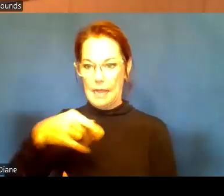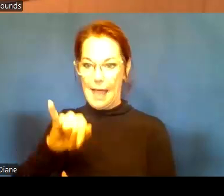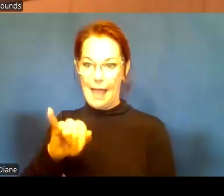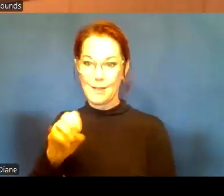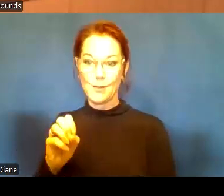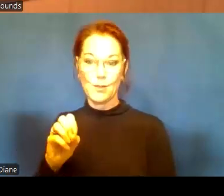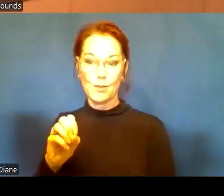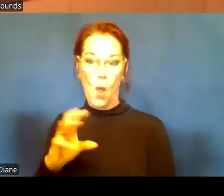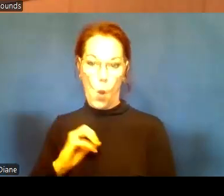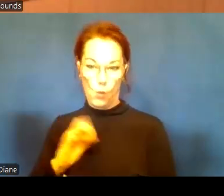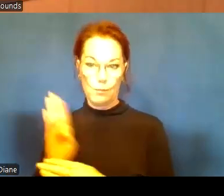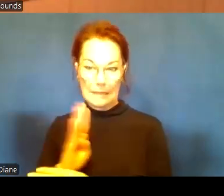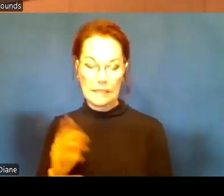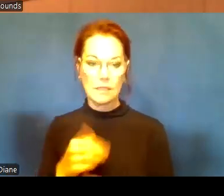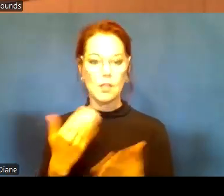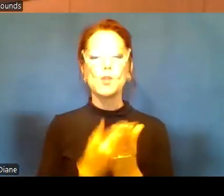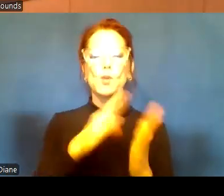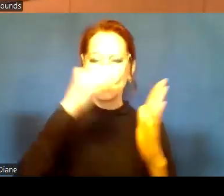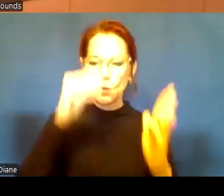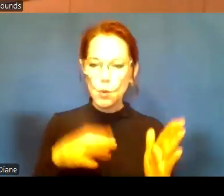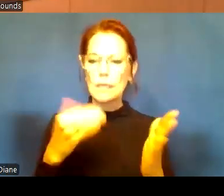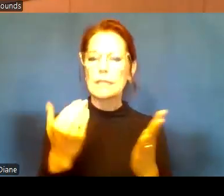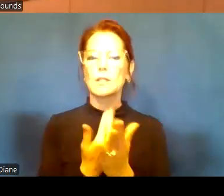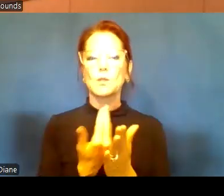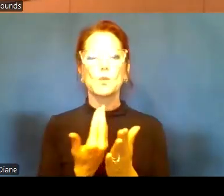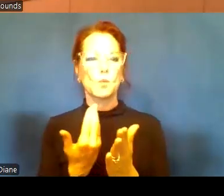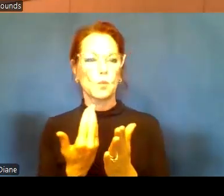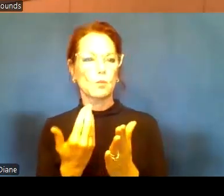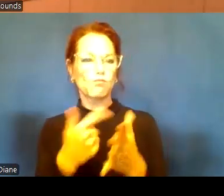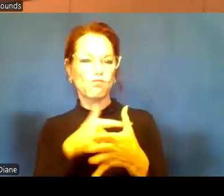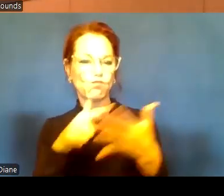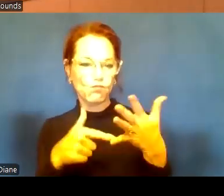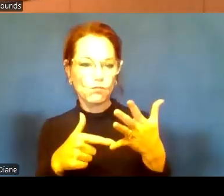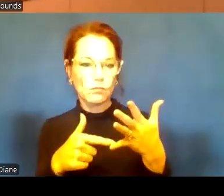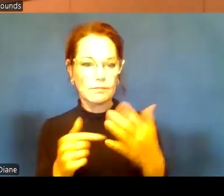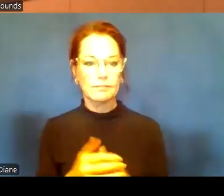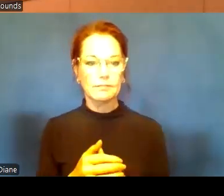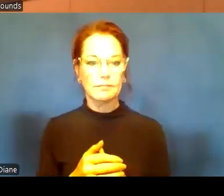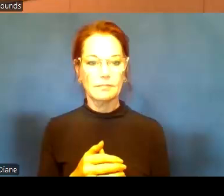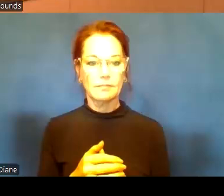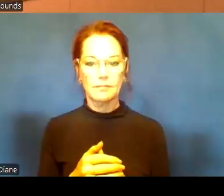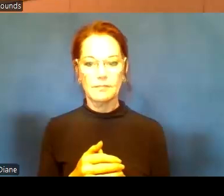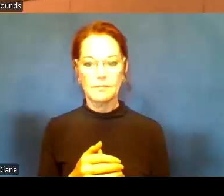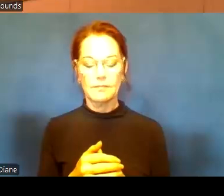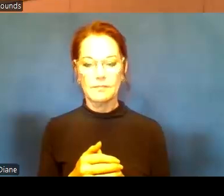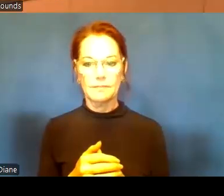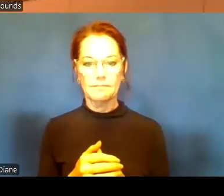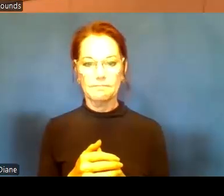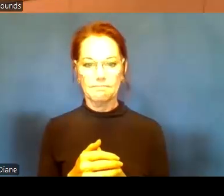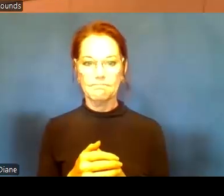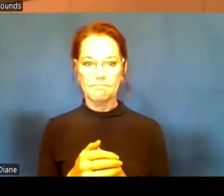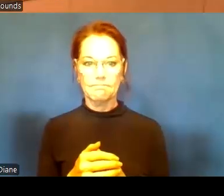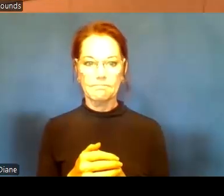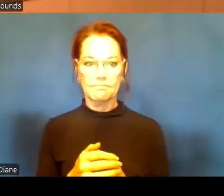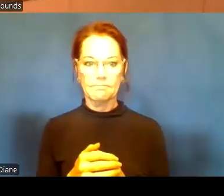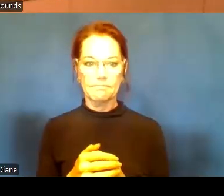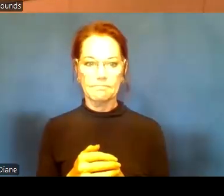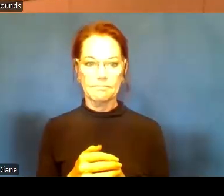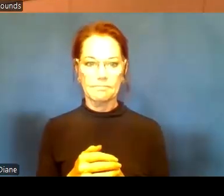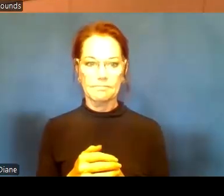new students new residents that kind of thing um yeah anything else you want to